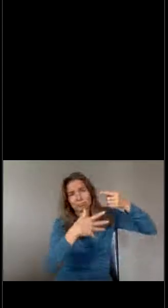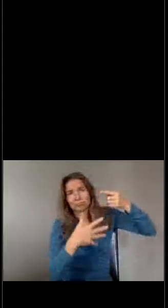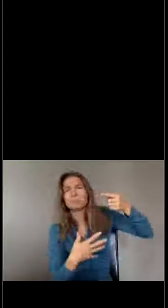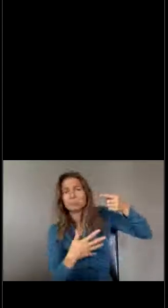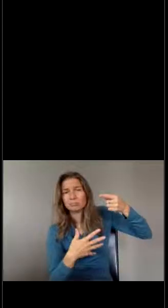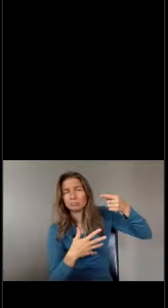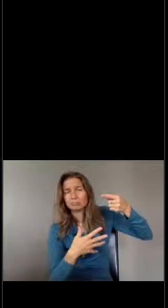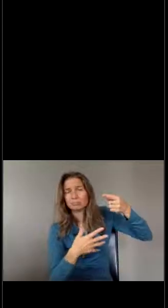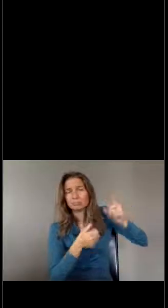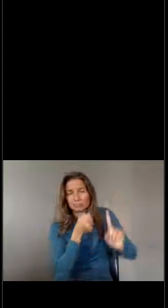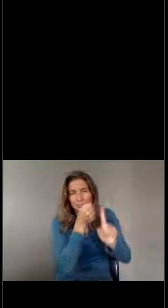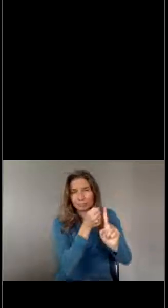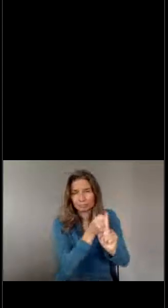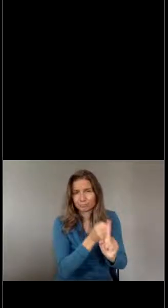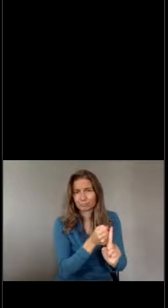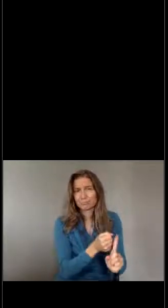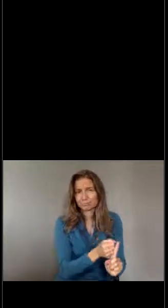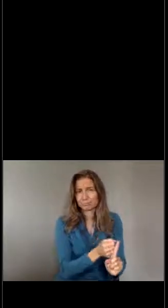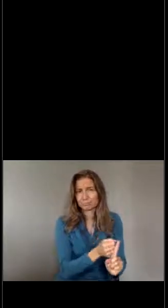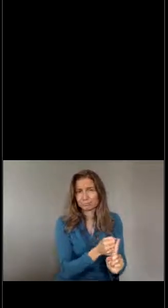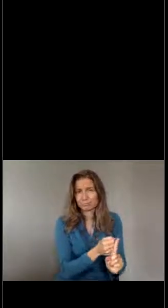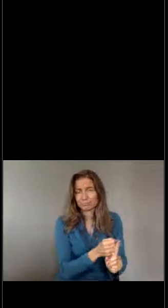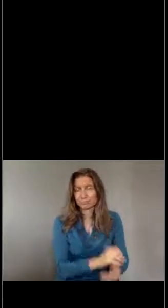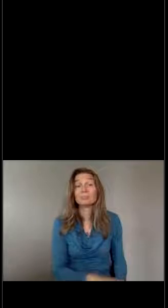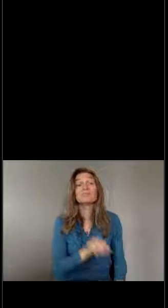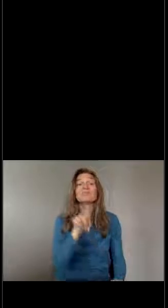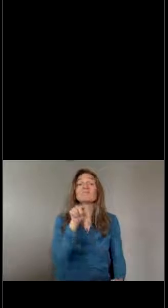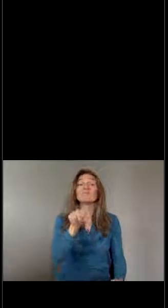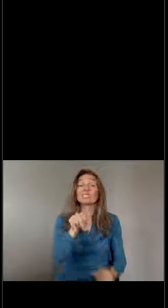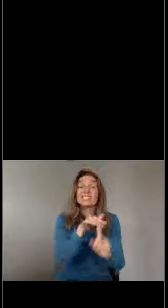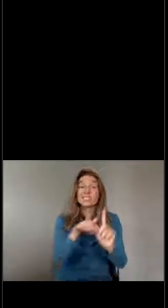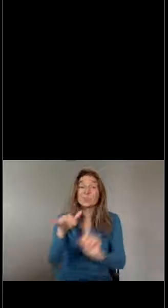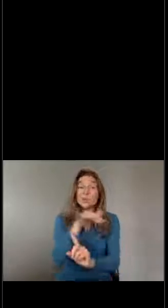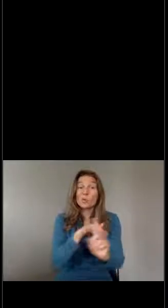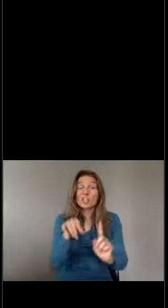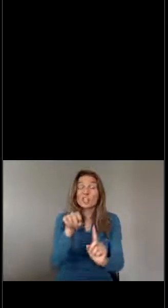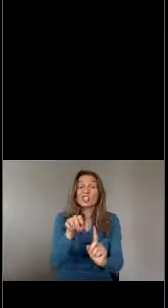We can see also that the direct costs lead to indirect costs.